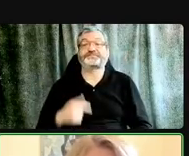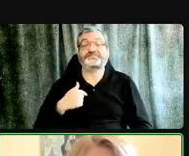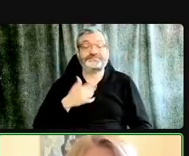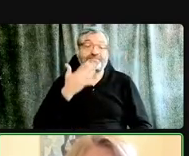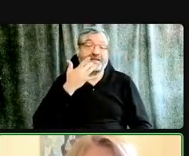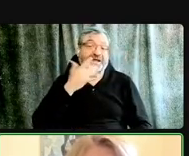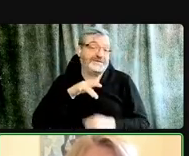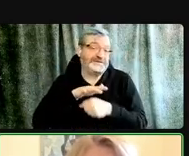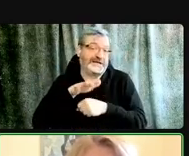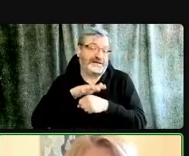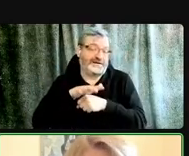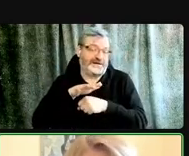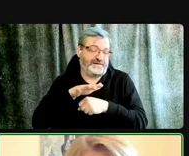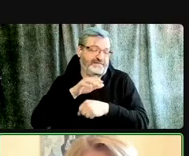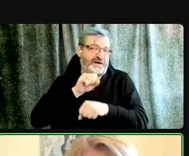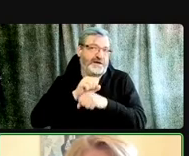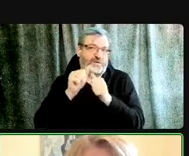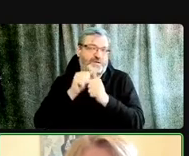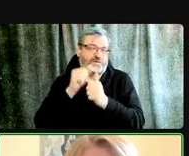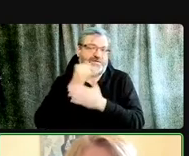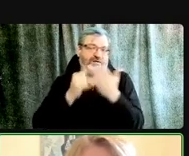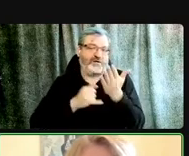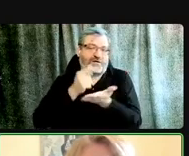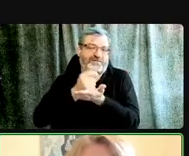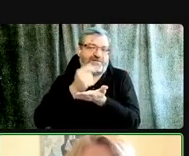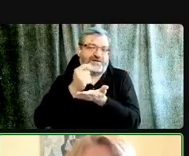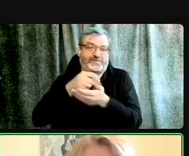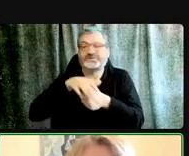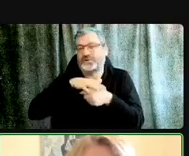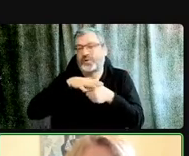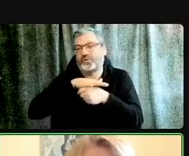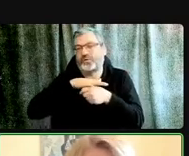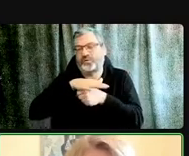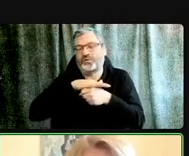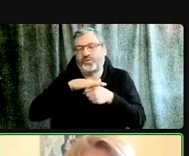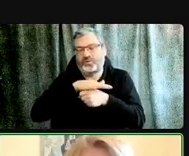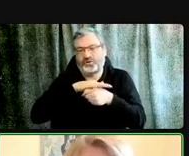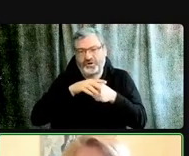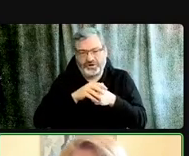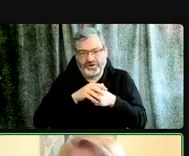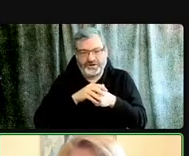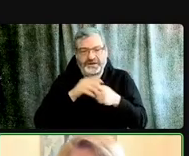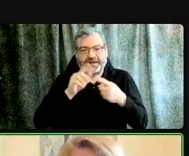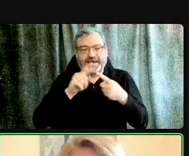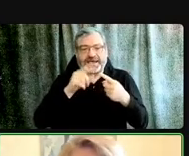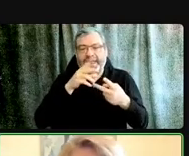therapist who is local to the area and an artist who had recently graduated